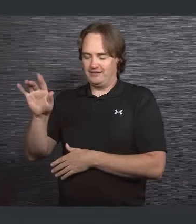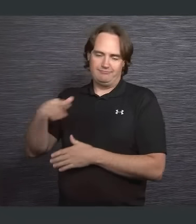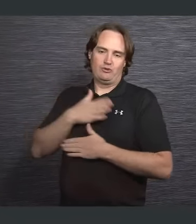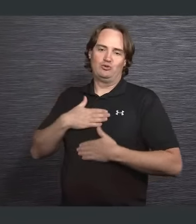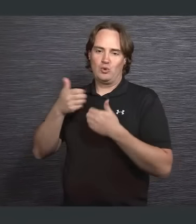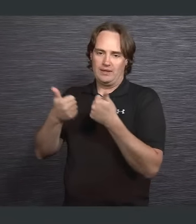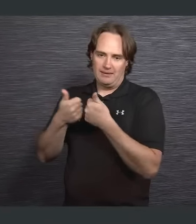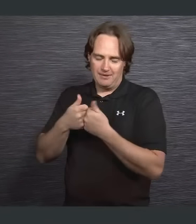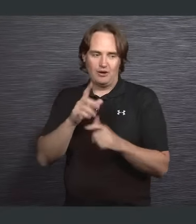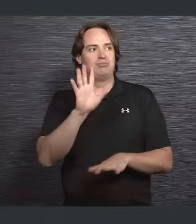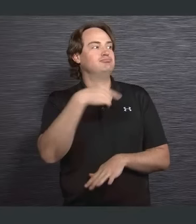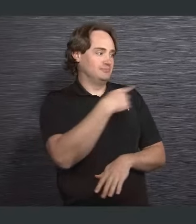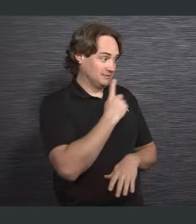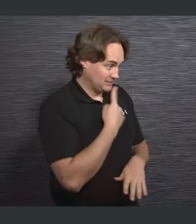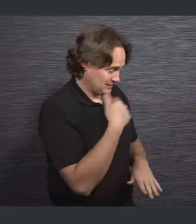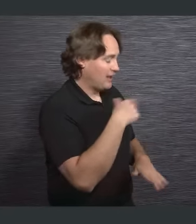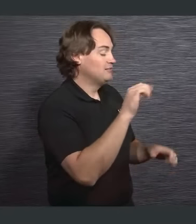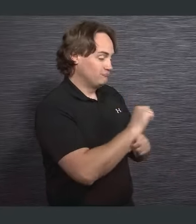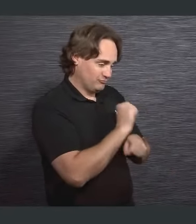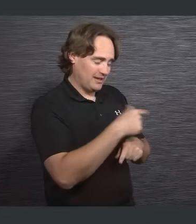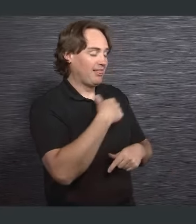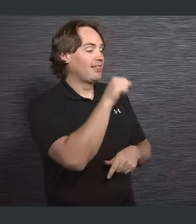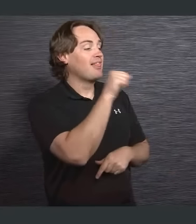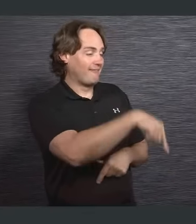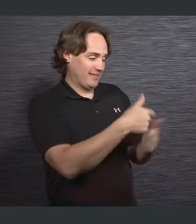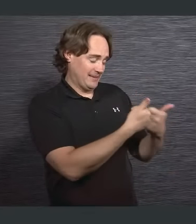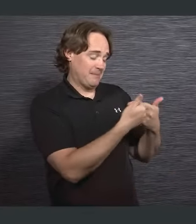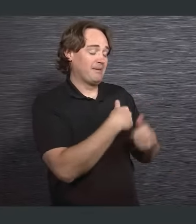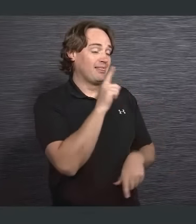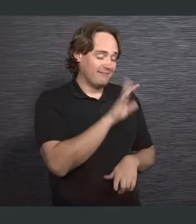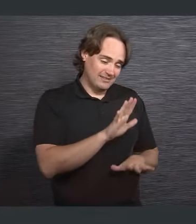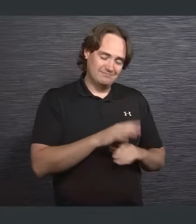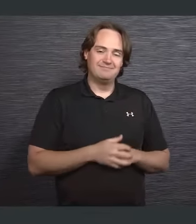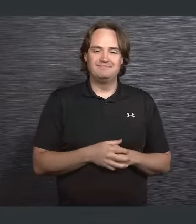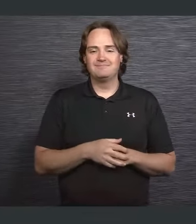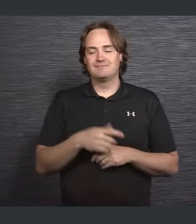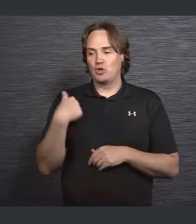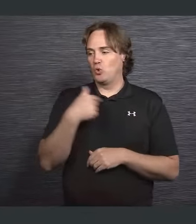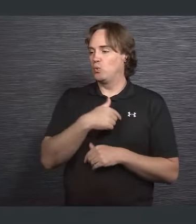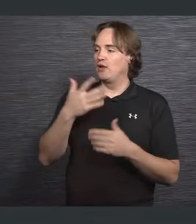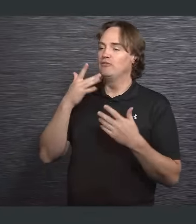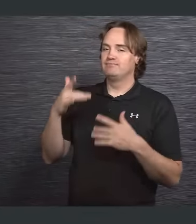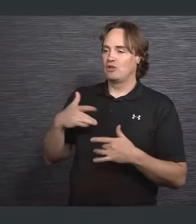Massive fan of the game. That's right. I agree. We all were thrilled, and we're also